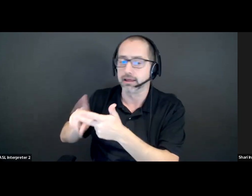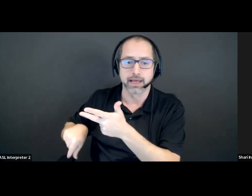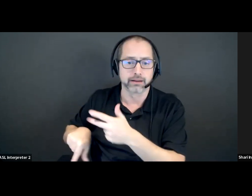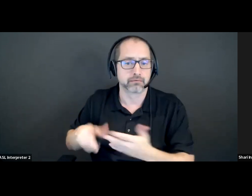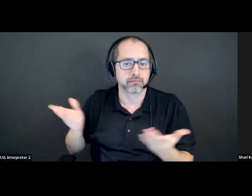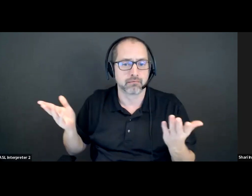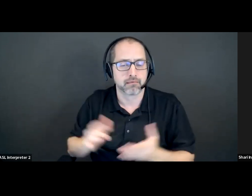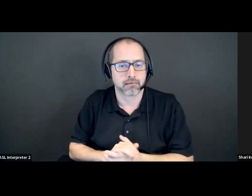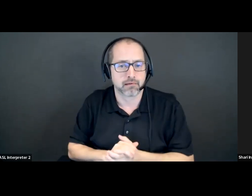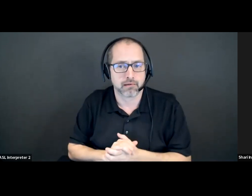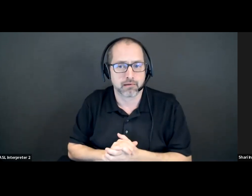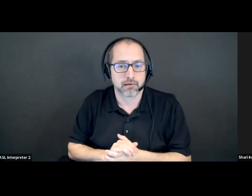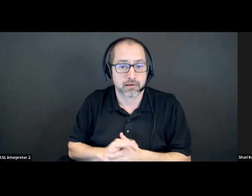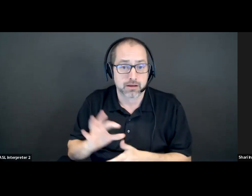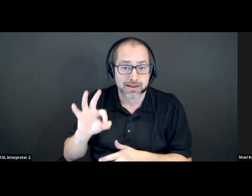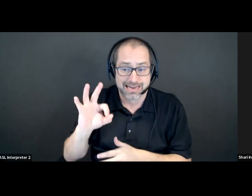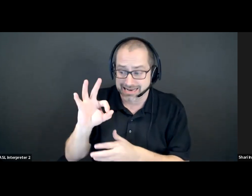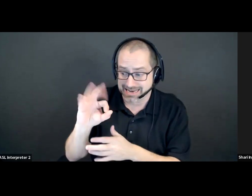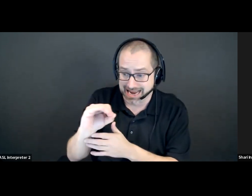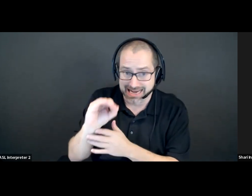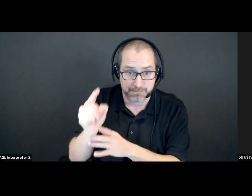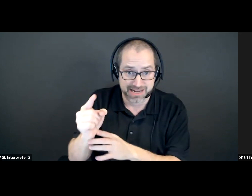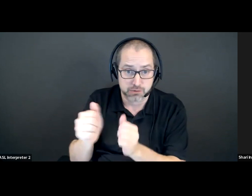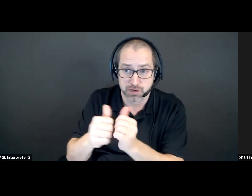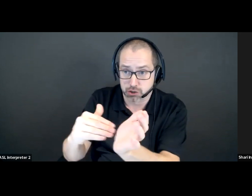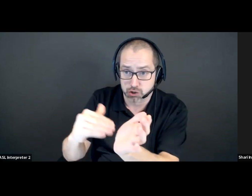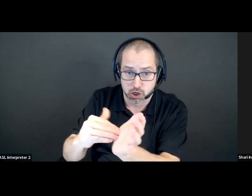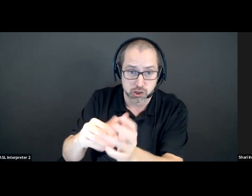90 minutes in a doctor's appointment gives me post-exertion of malaise for four days.